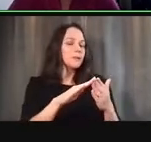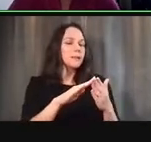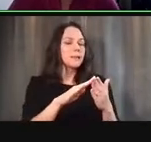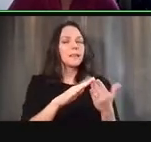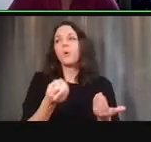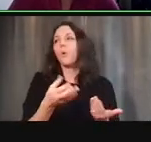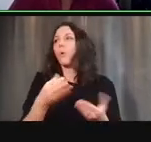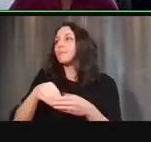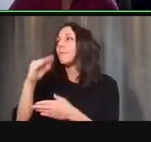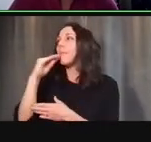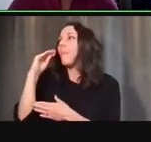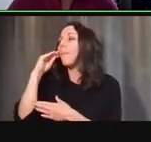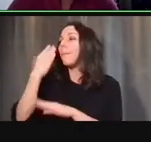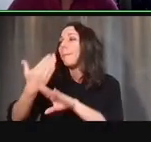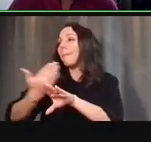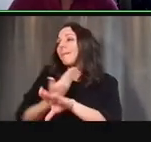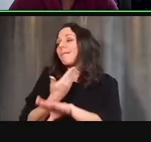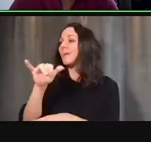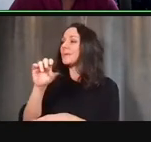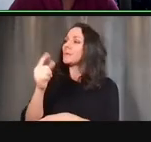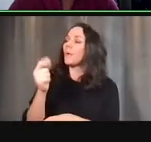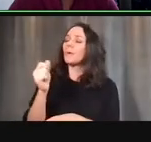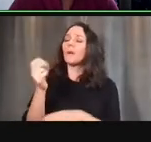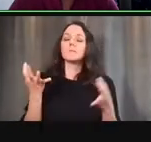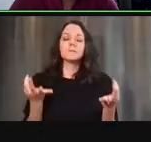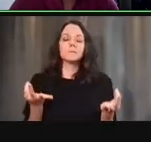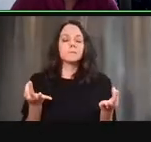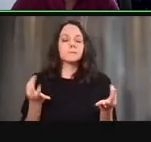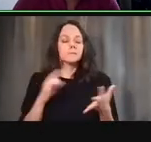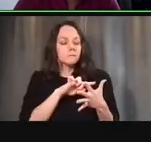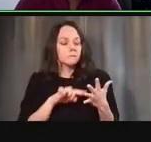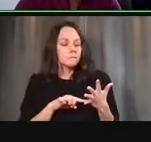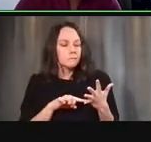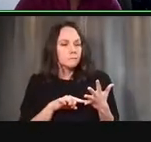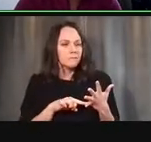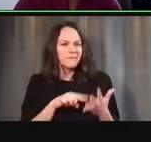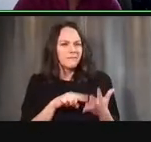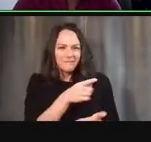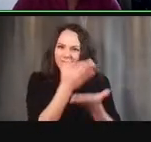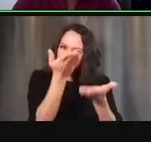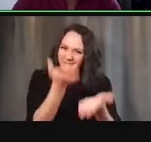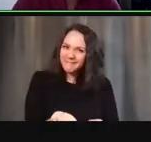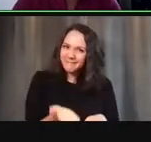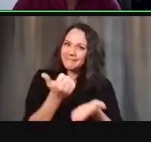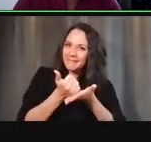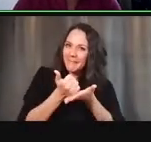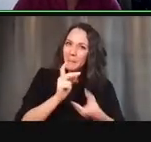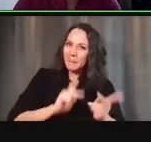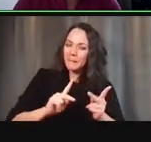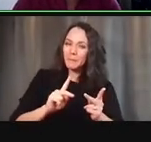And these things have helped them to be able to reframe, to be able to relax. One of the things that Yolanda and I talk